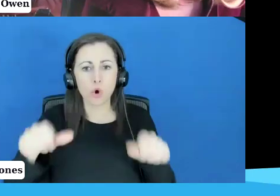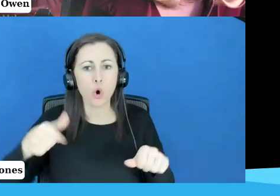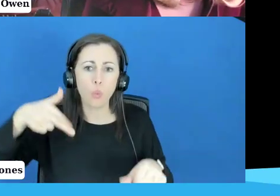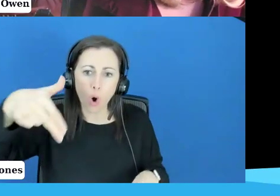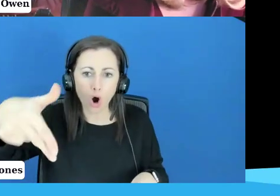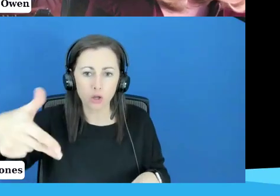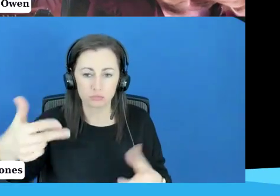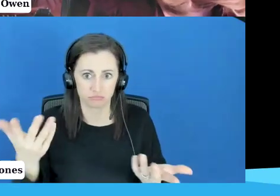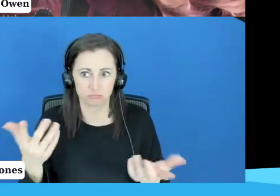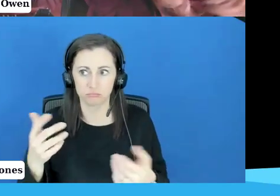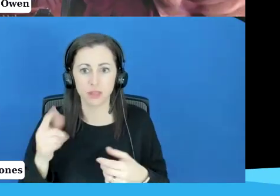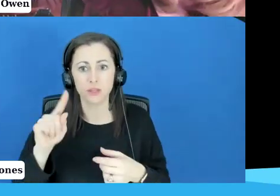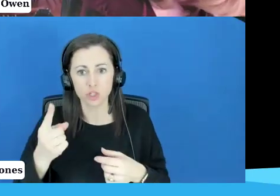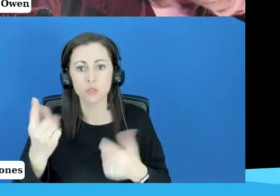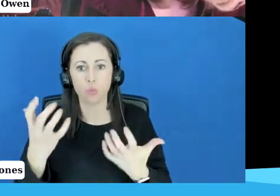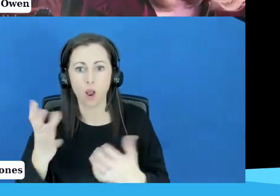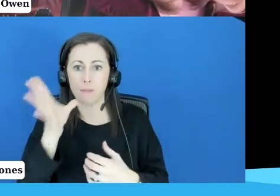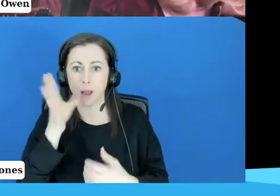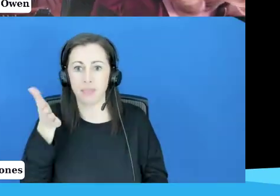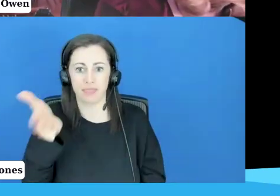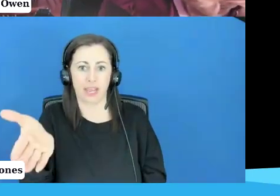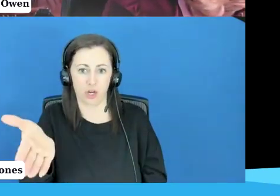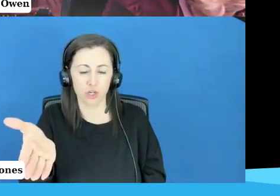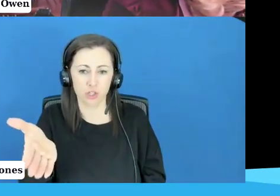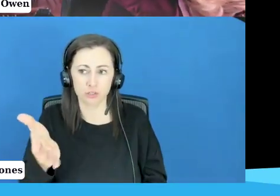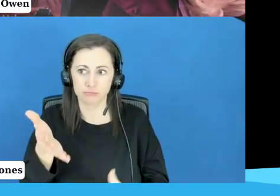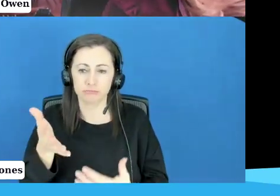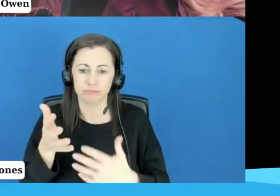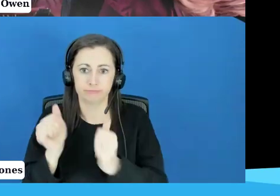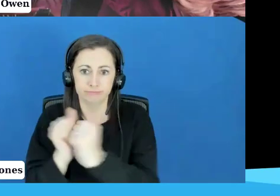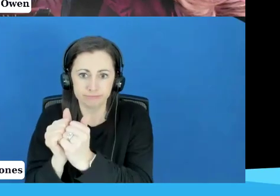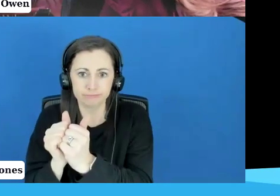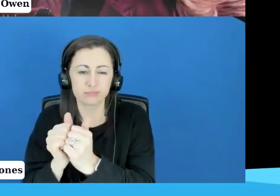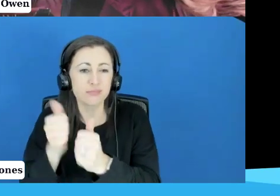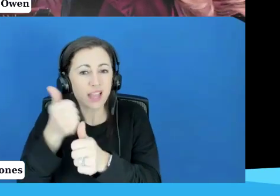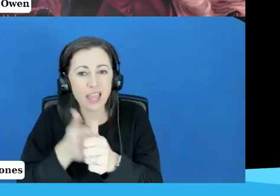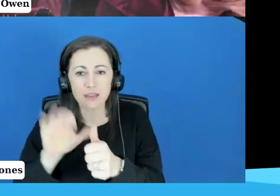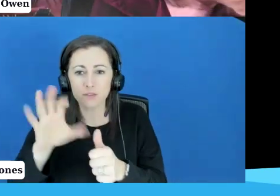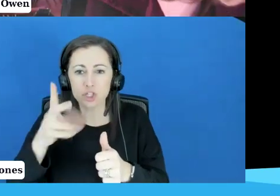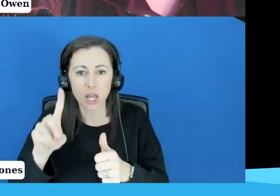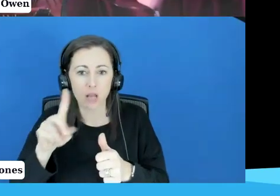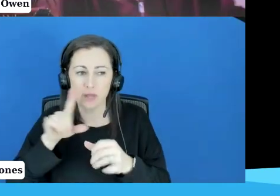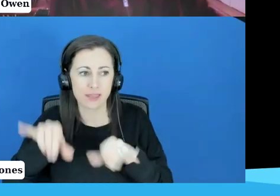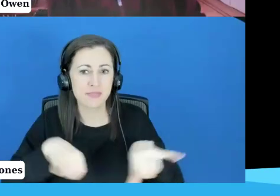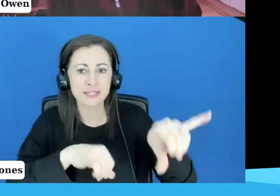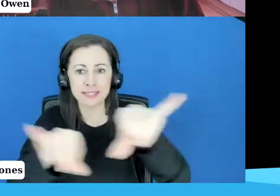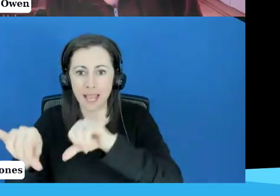They just want you to show up for them, and I think every child is the same in that aspect, They just want a parent that's going to show up